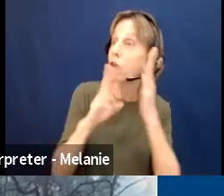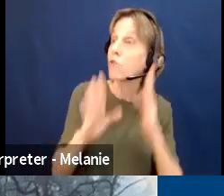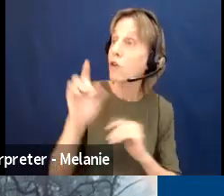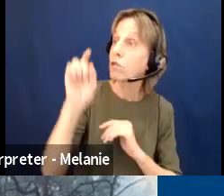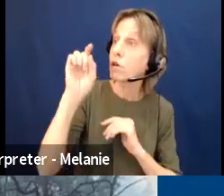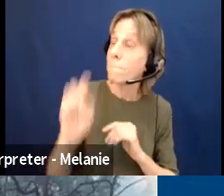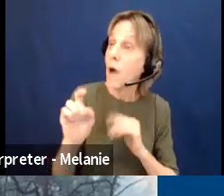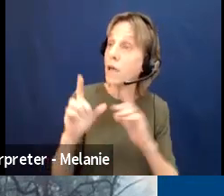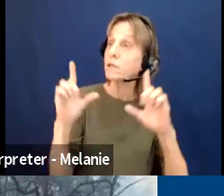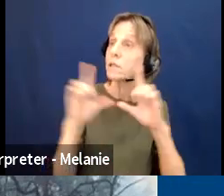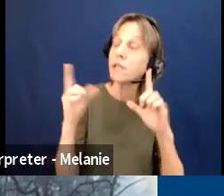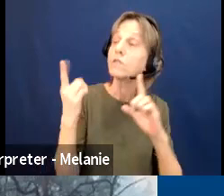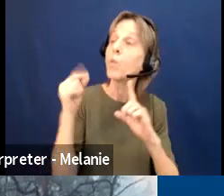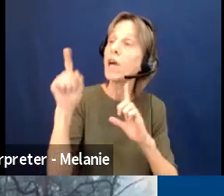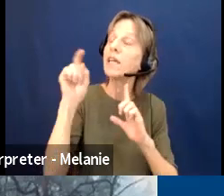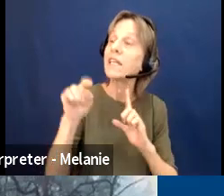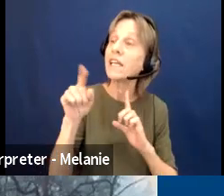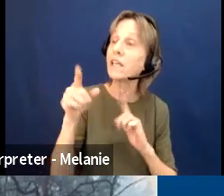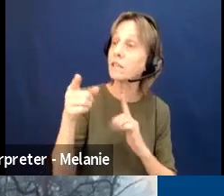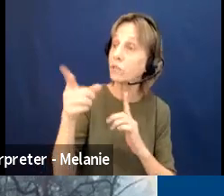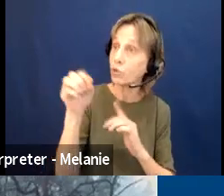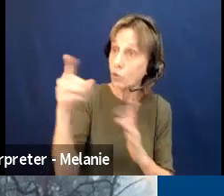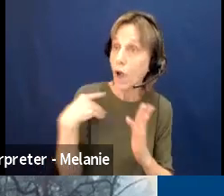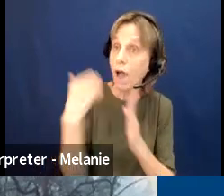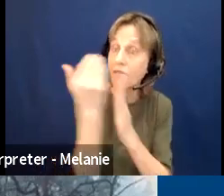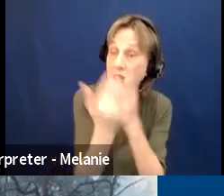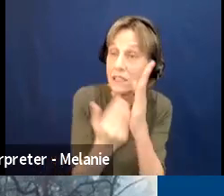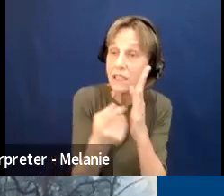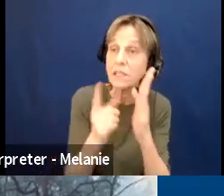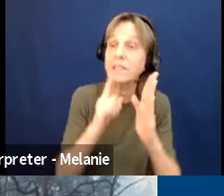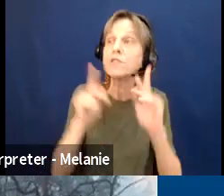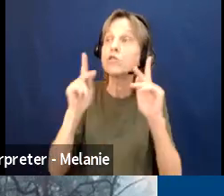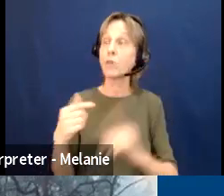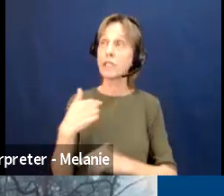of licensed contractors is the contractor I'm thinking of hiring licensed be careful of people